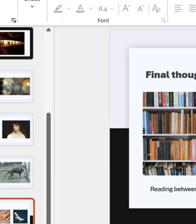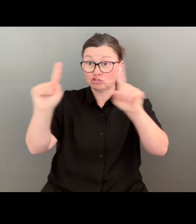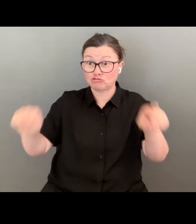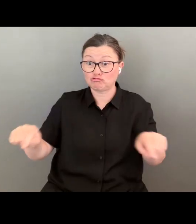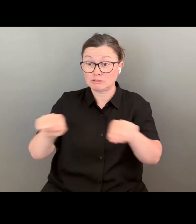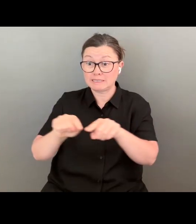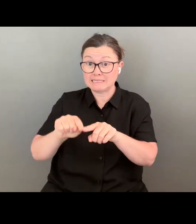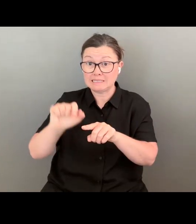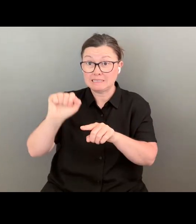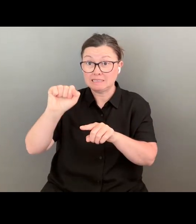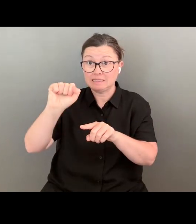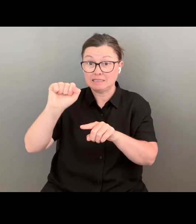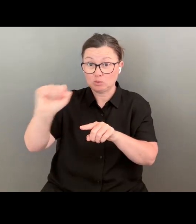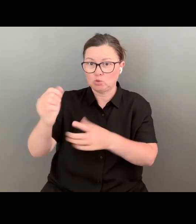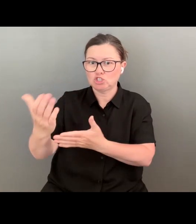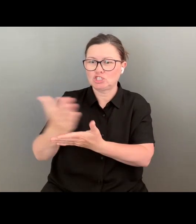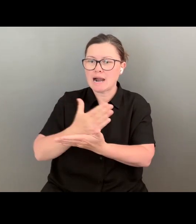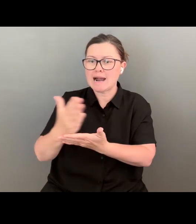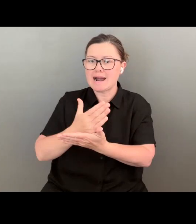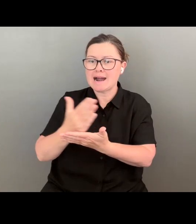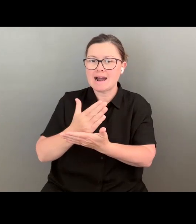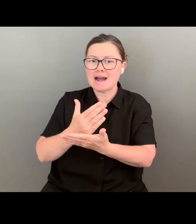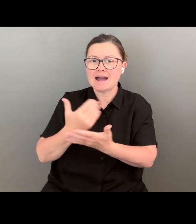Okay. Because I don't have your presentation,